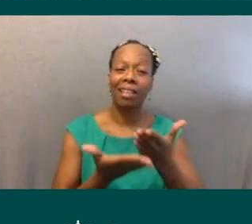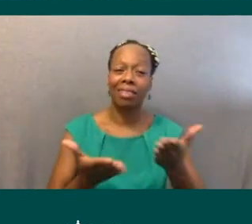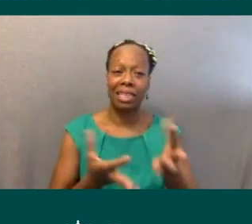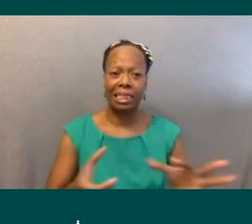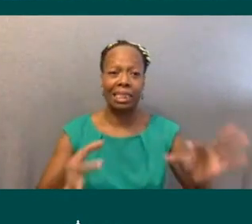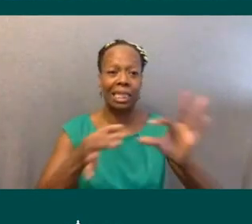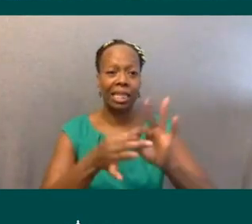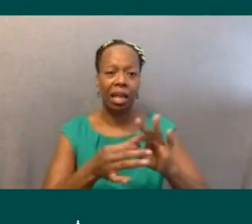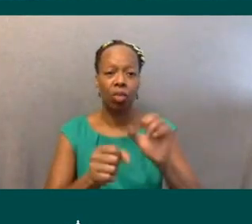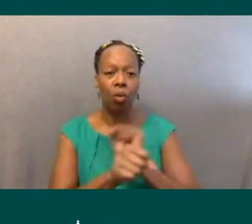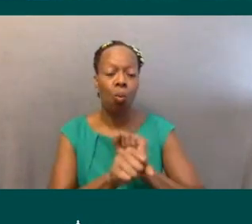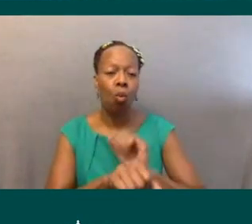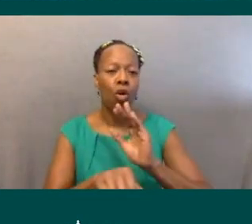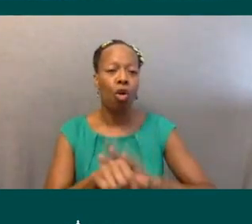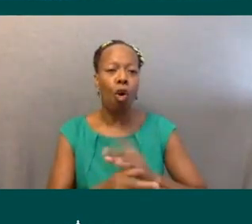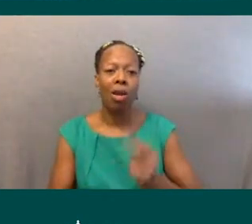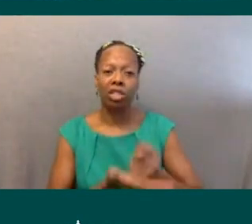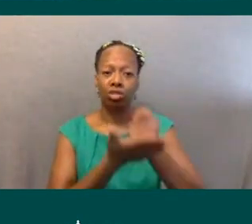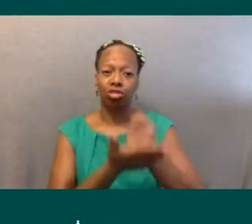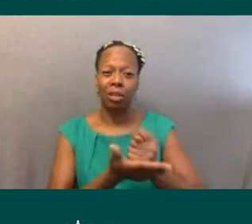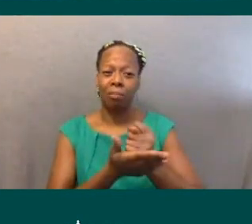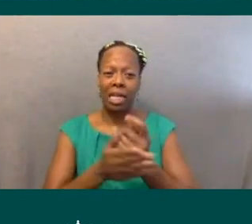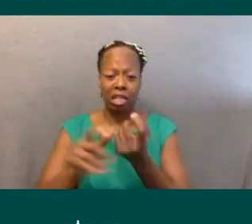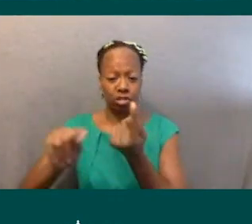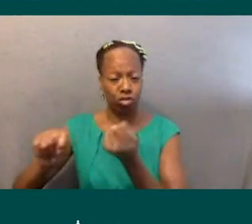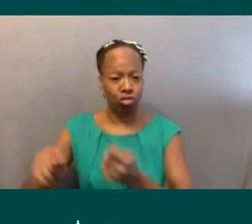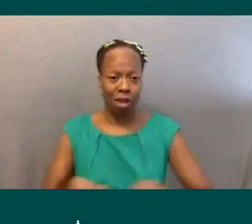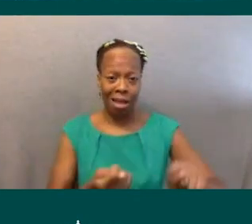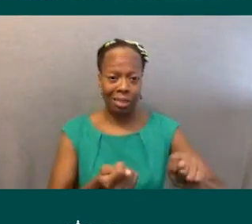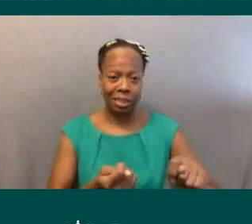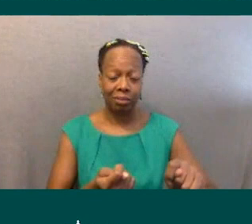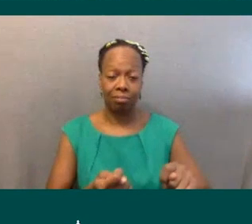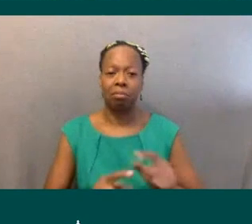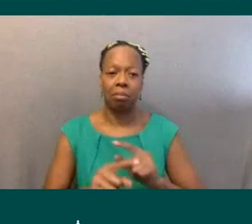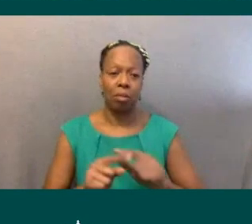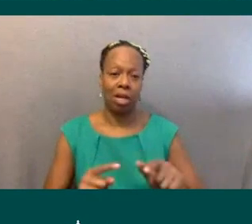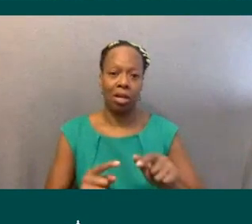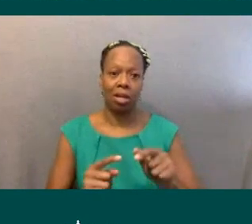so that's obviously what would be your goal,